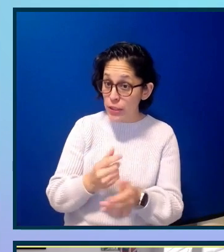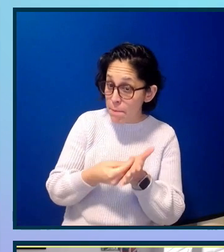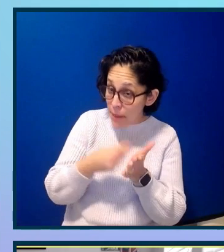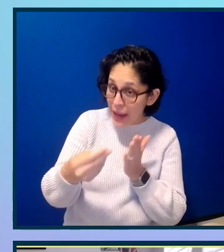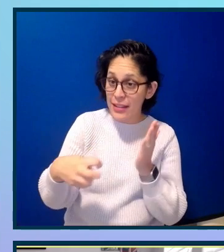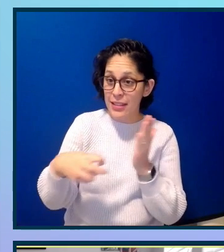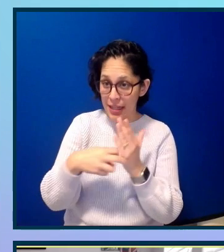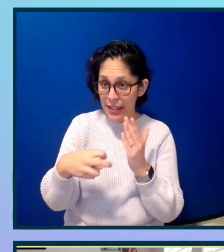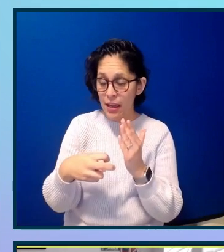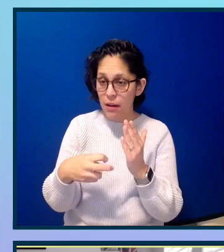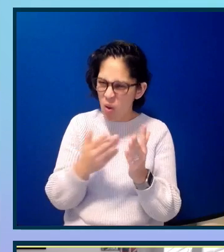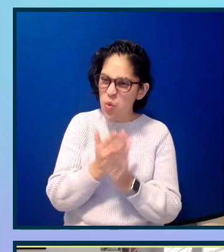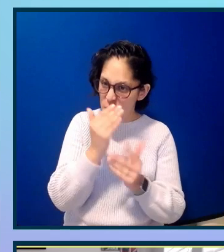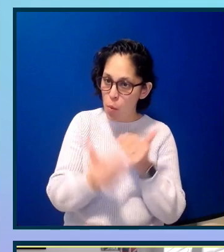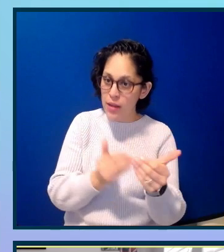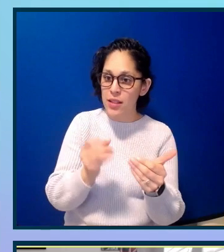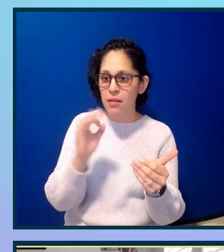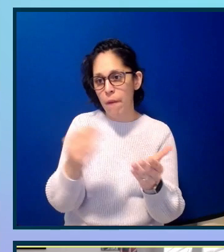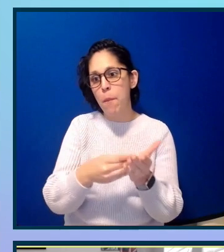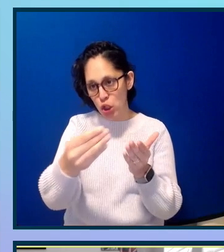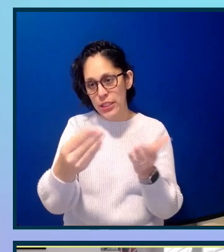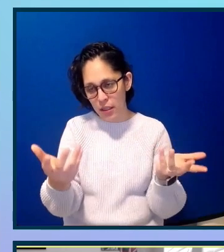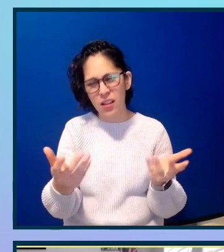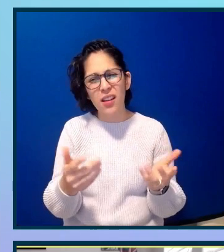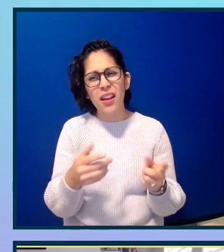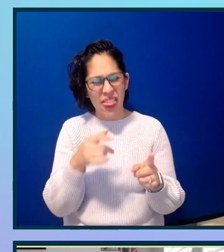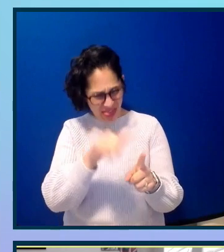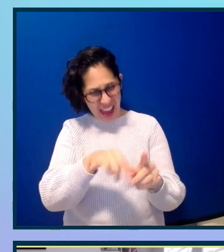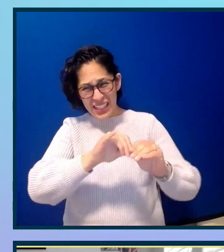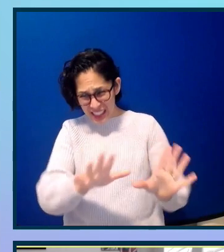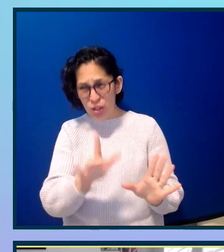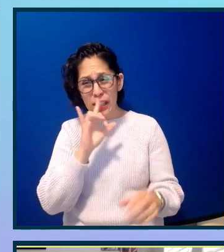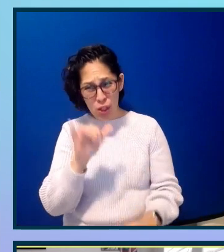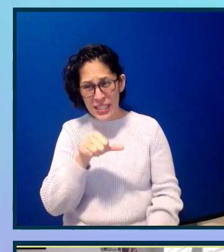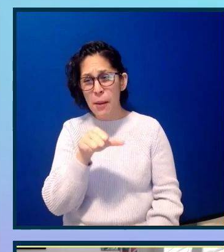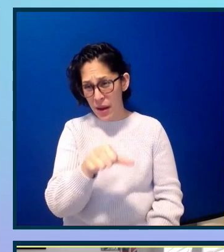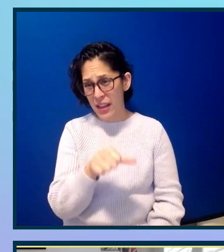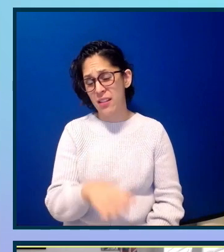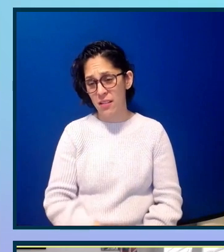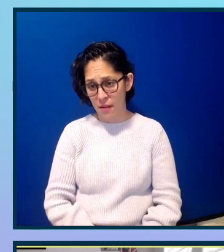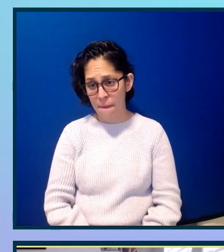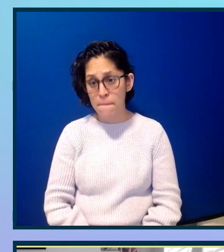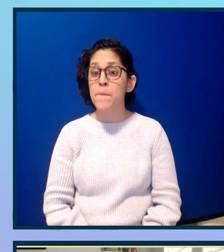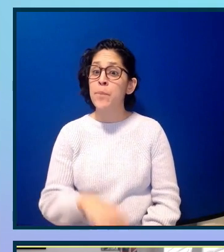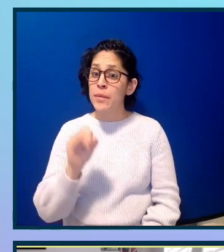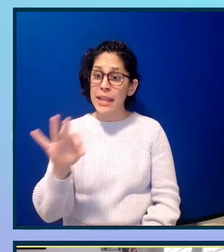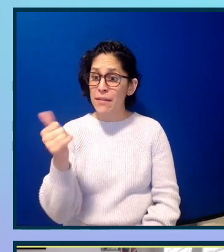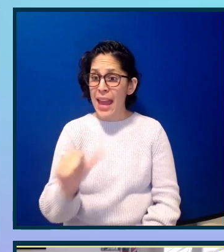go through the process of purchasing that that very clearly does look like a button. And if there's intersectional needs,